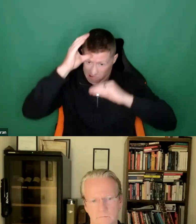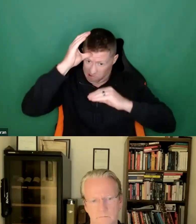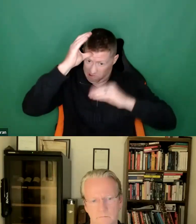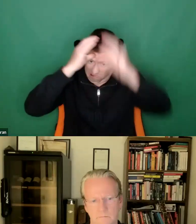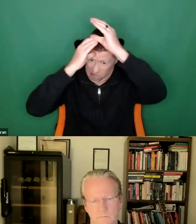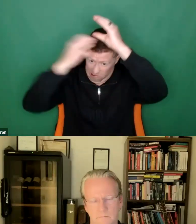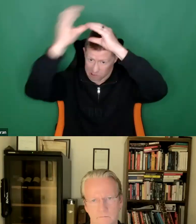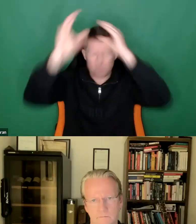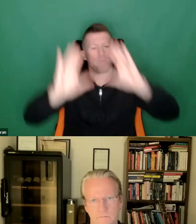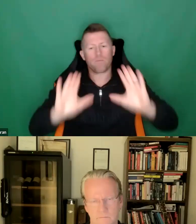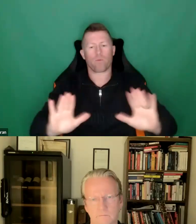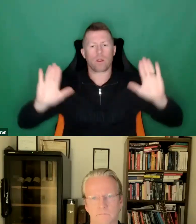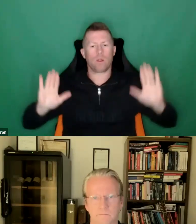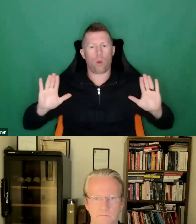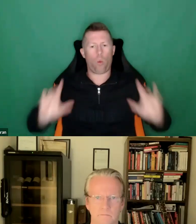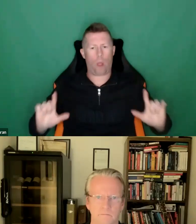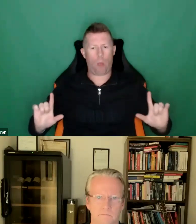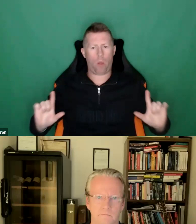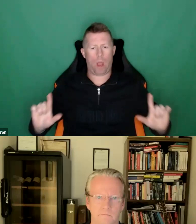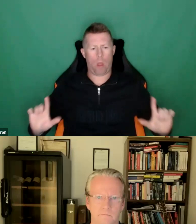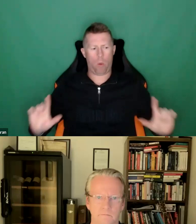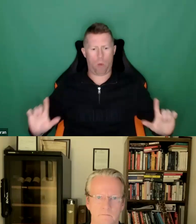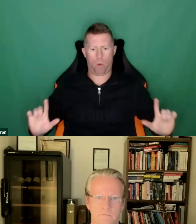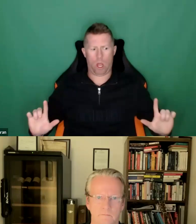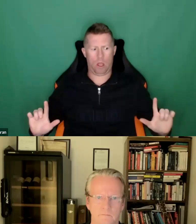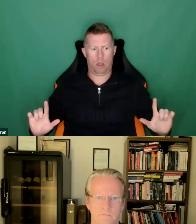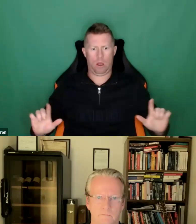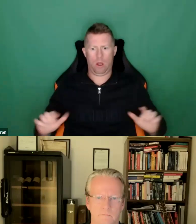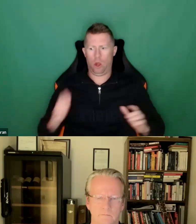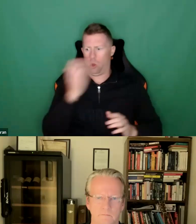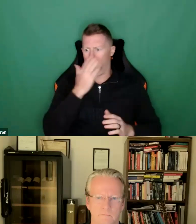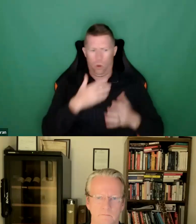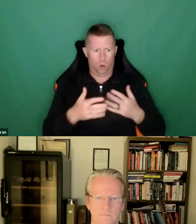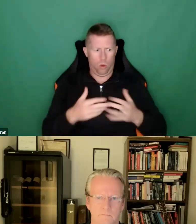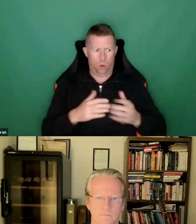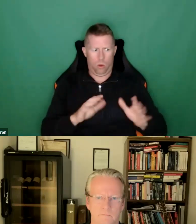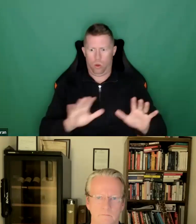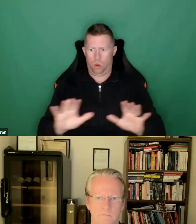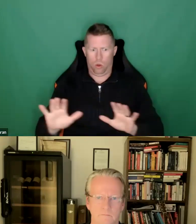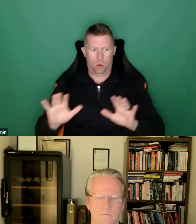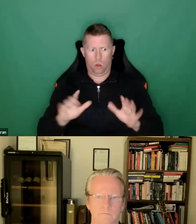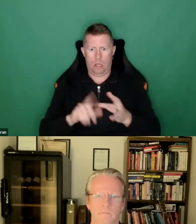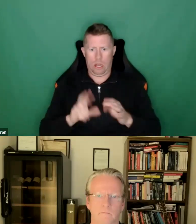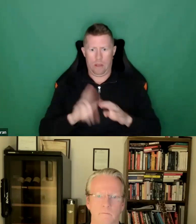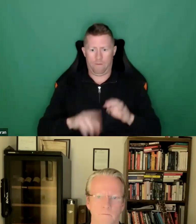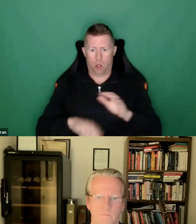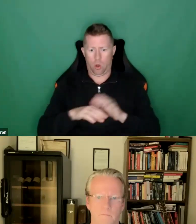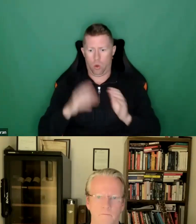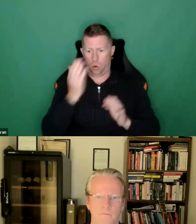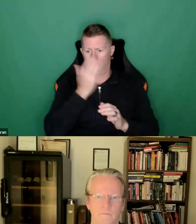work together? That is the whole school approach and the whole child approach. But as all aspects of their development, the social,